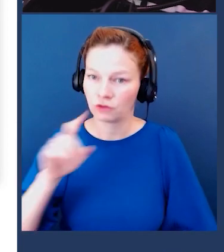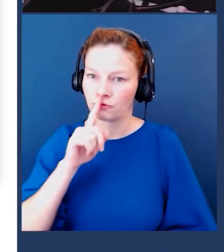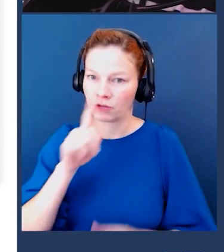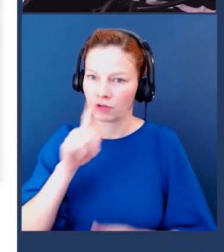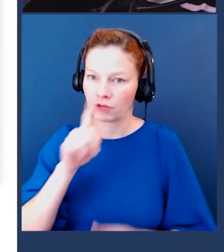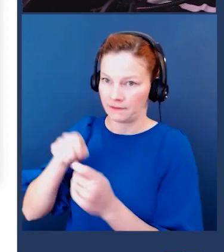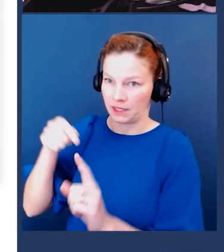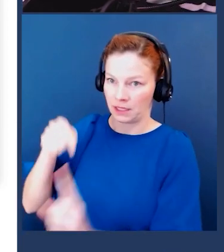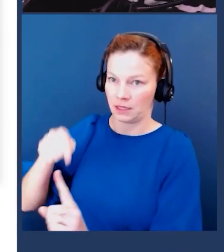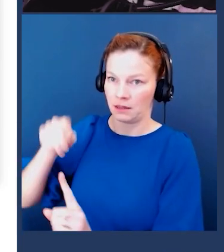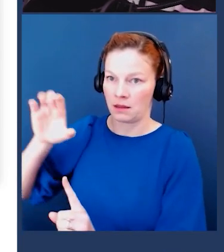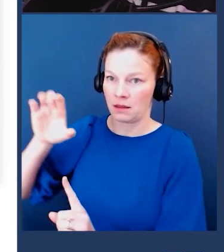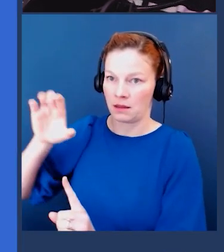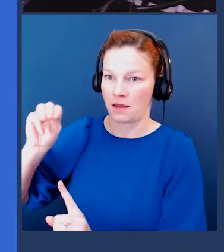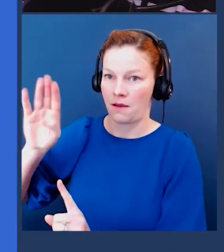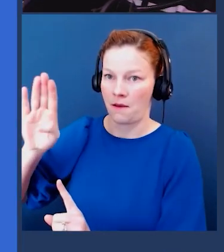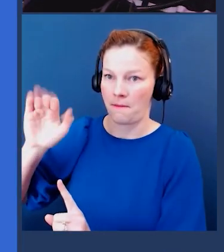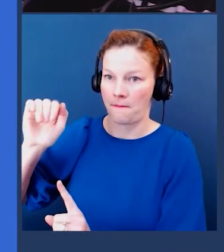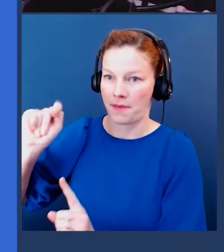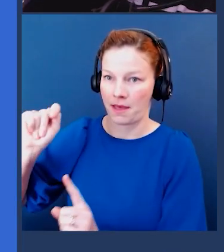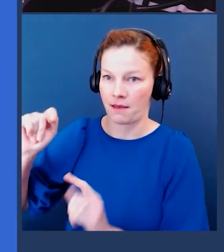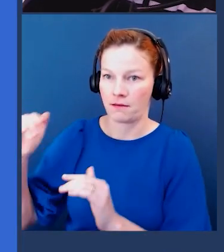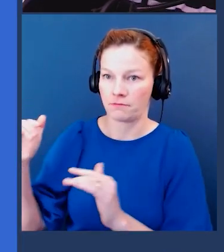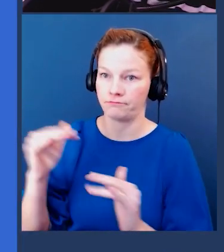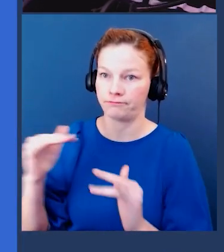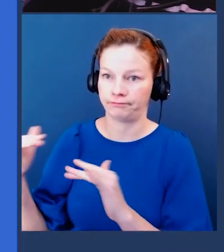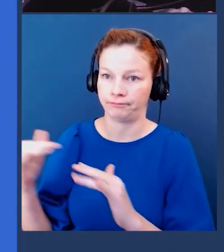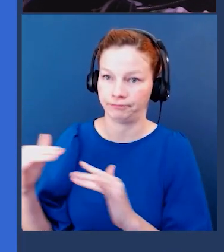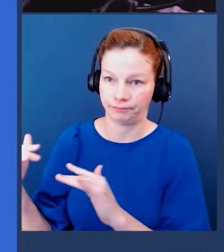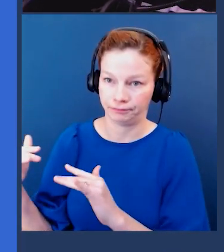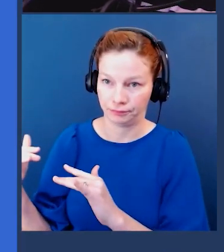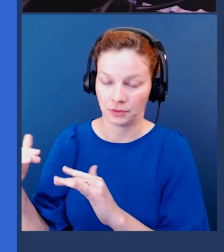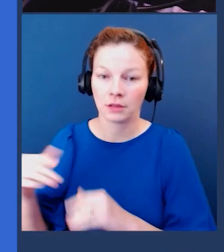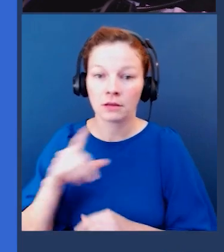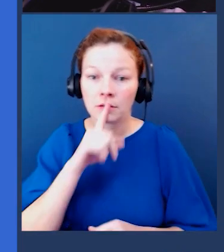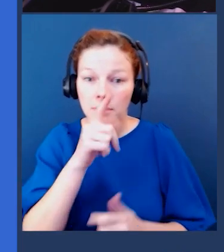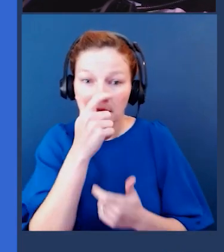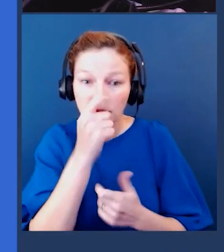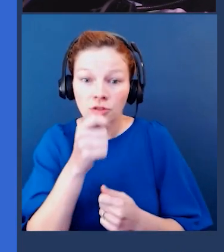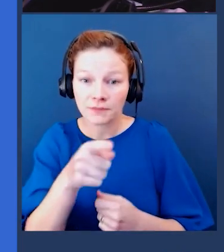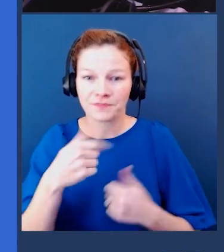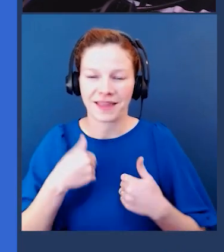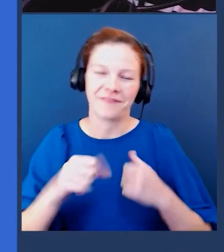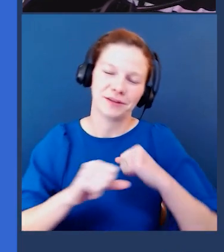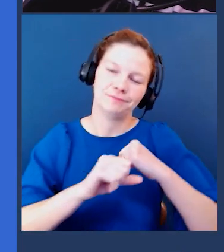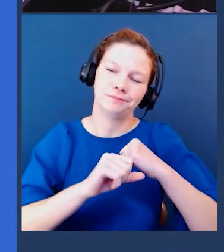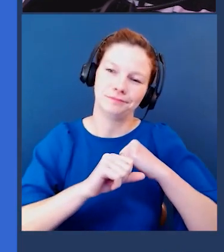but with it, what's interesting is that there's a trailer in the document if you go look at it,